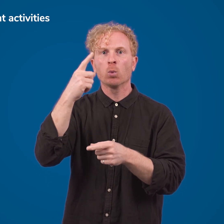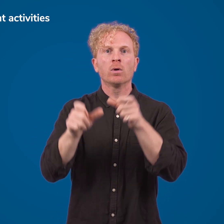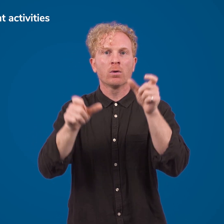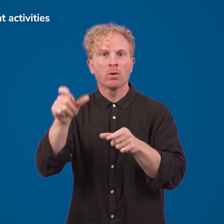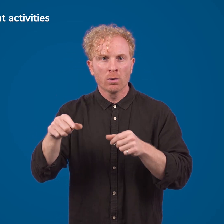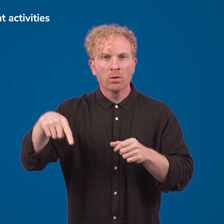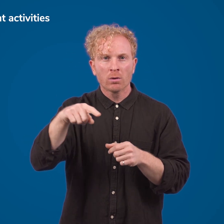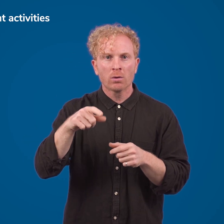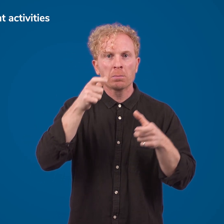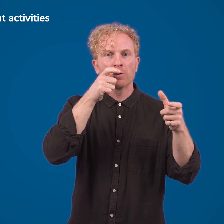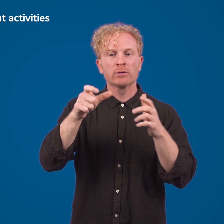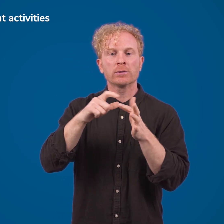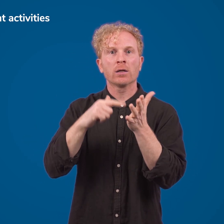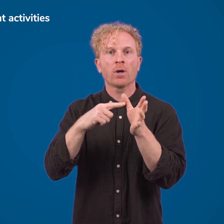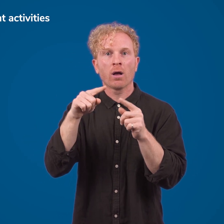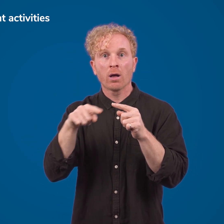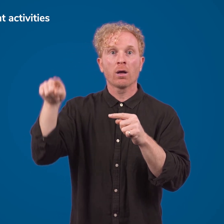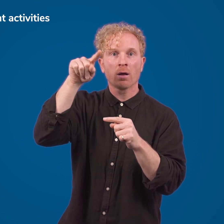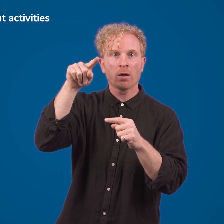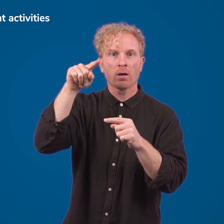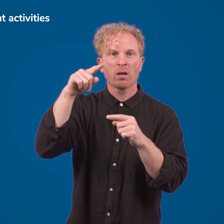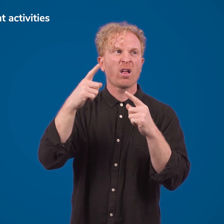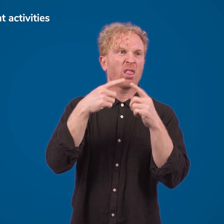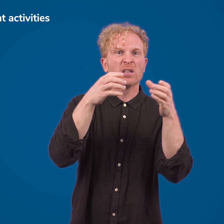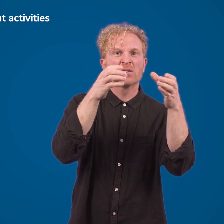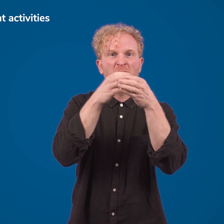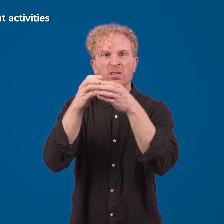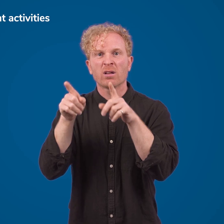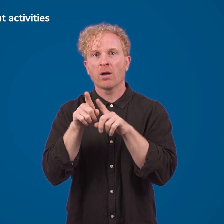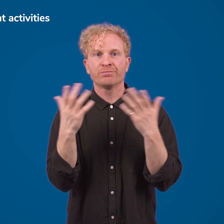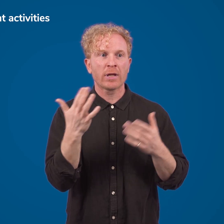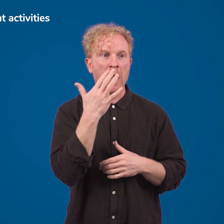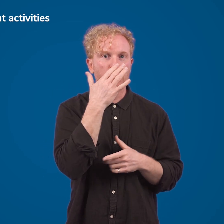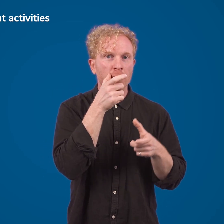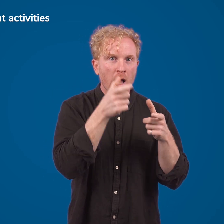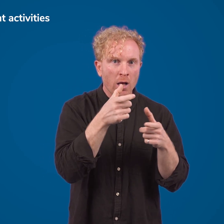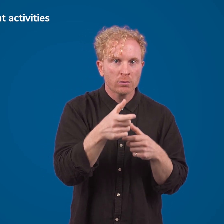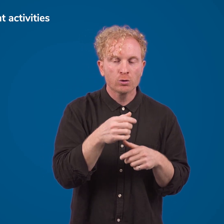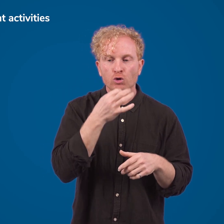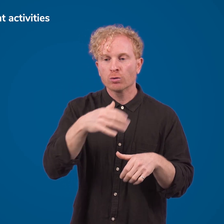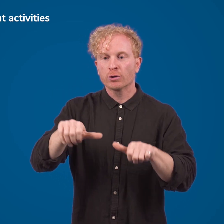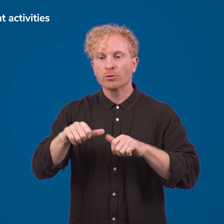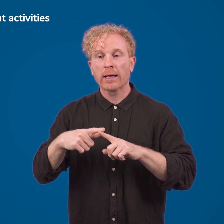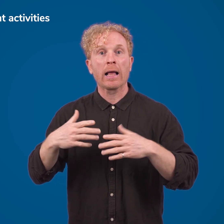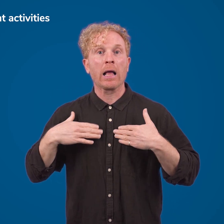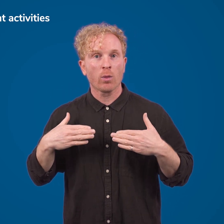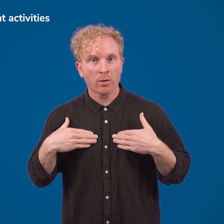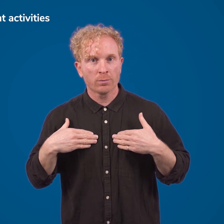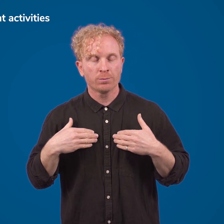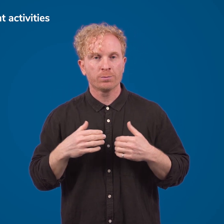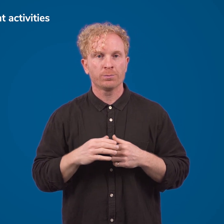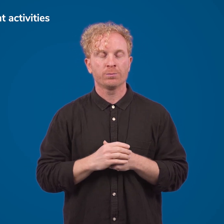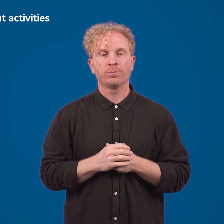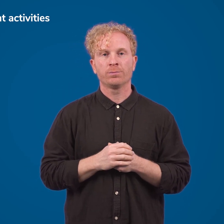other sectors such as aged care, child protection and health.